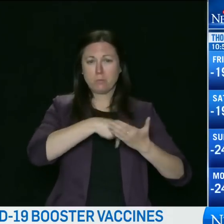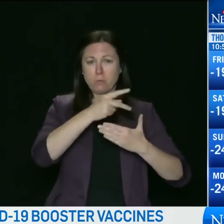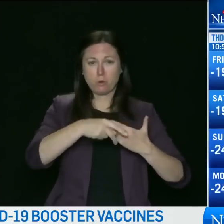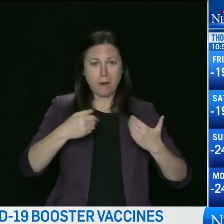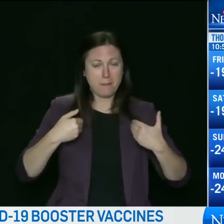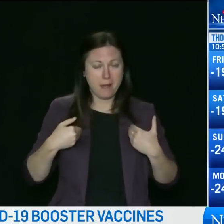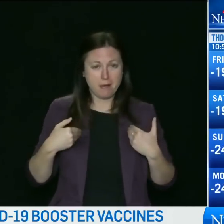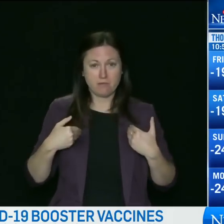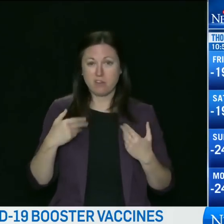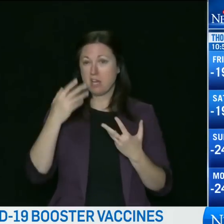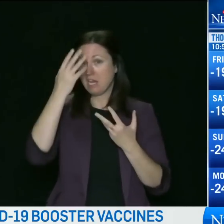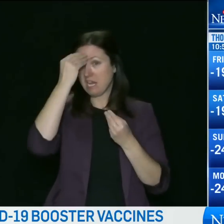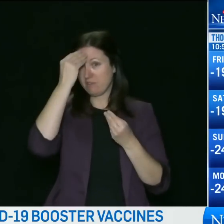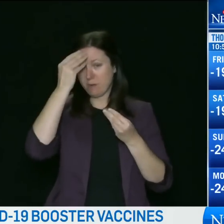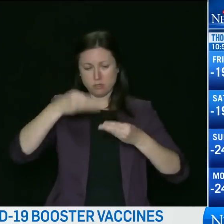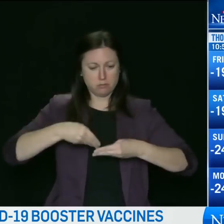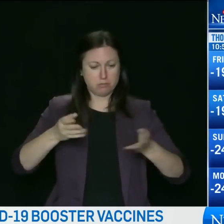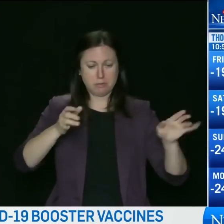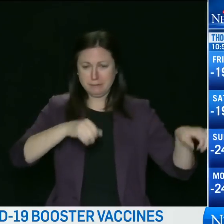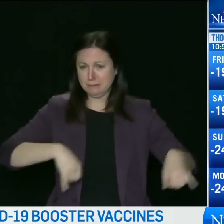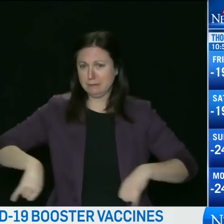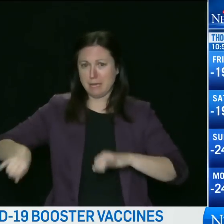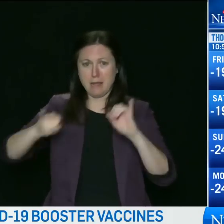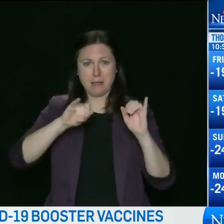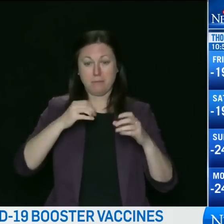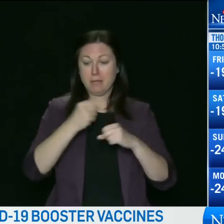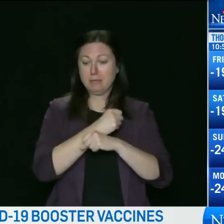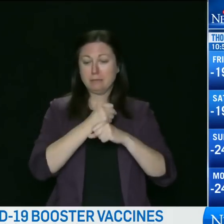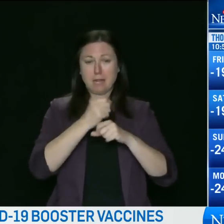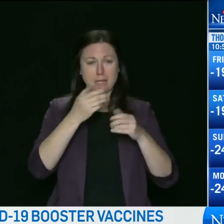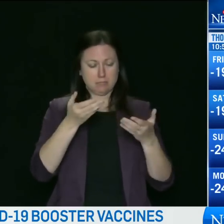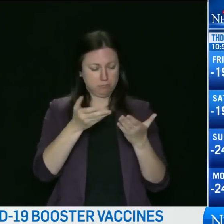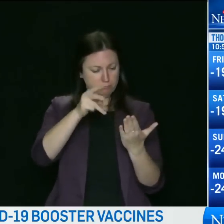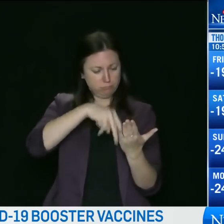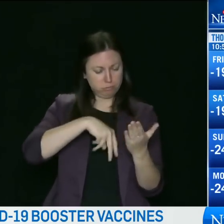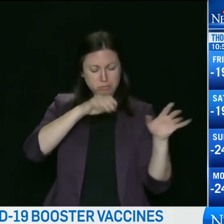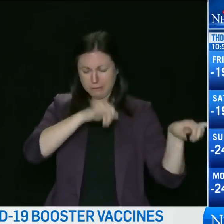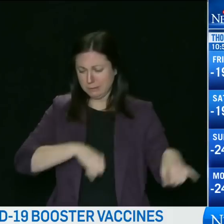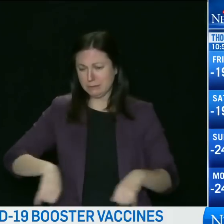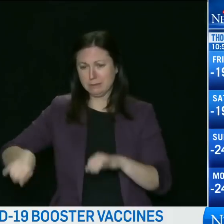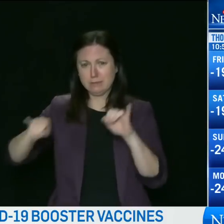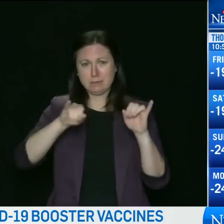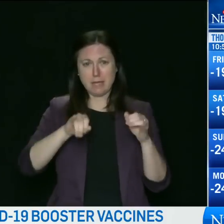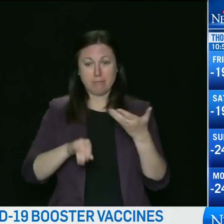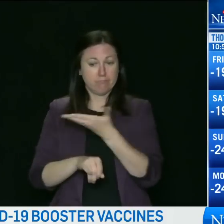OWN VACCINE CAMPAIGNS. THEY ALL HAVE ACCESS TO THE SAME